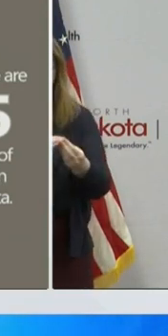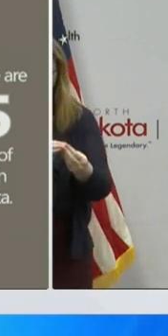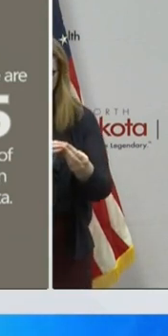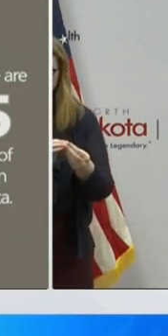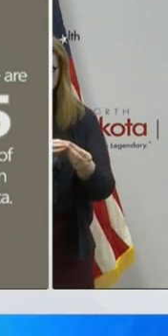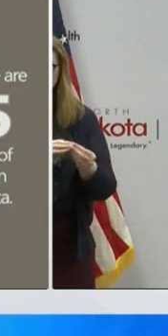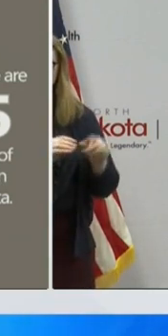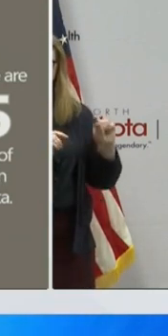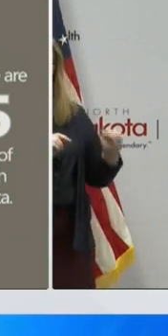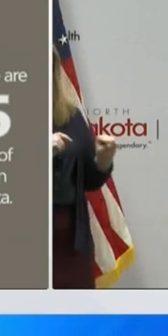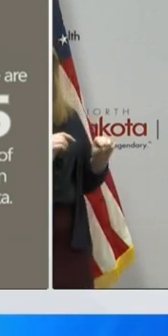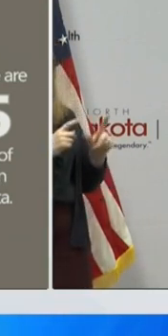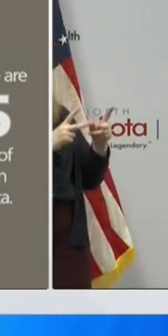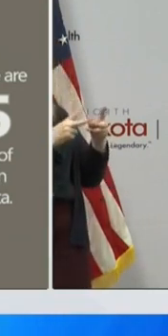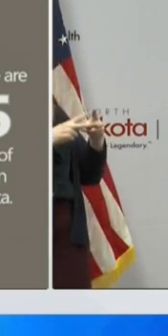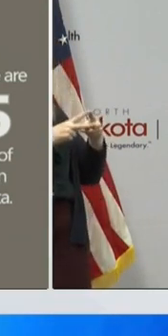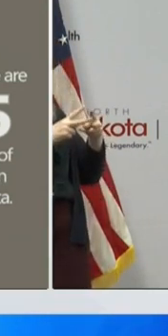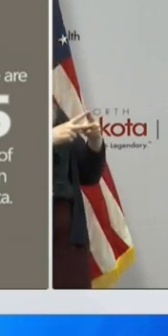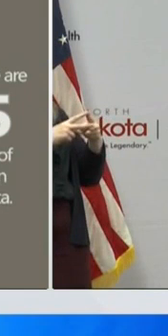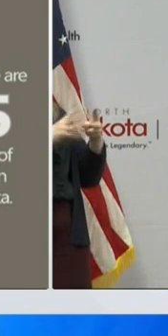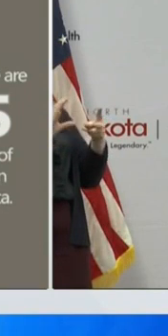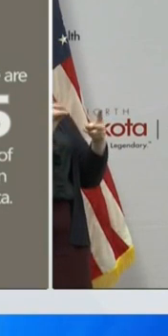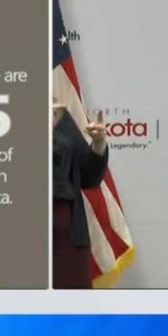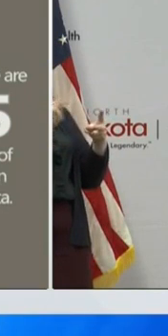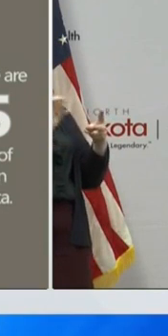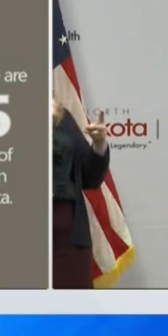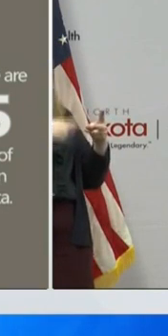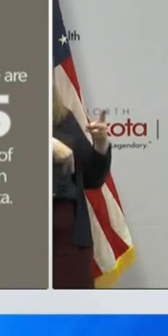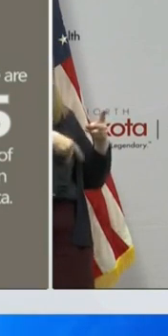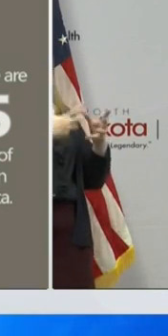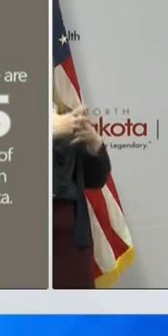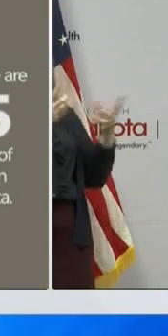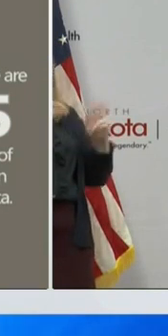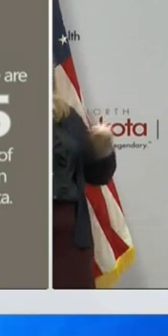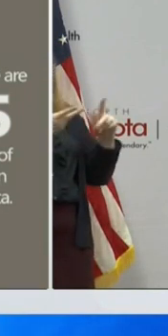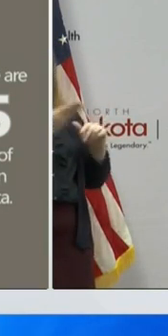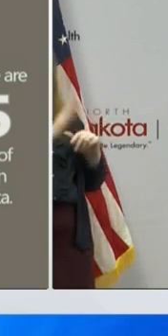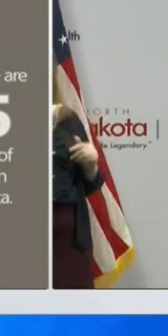BY COUNTY, WHAT JUMPS OUT HERE AND GRAVITATES TOWARDS IS THE